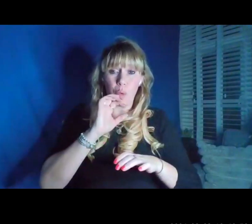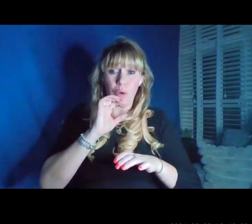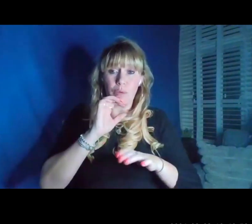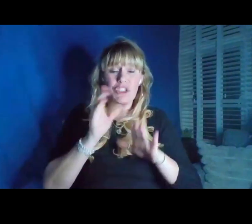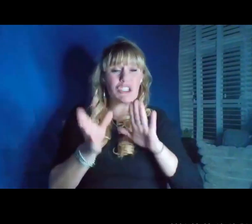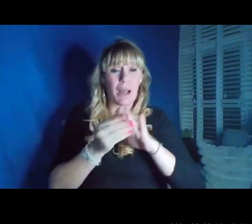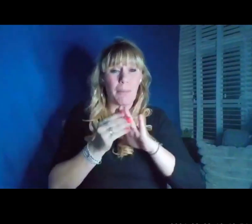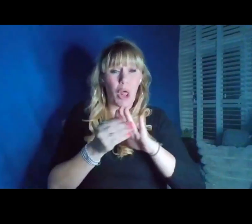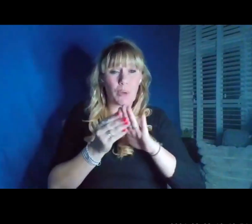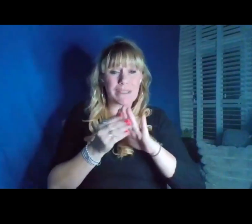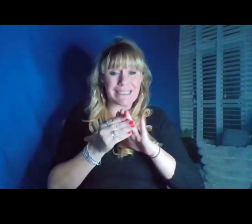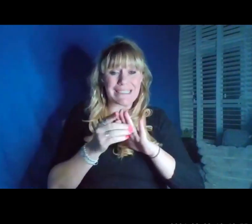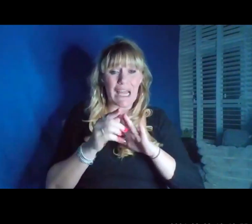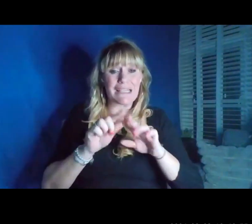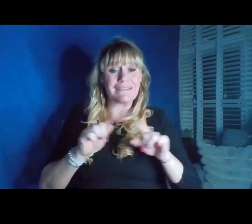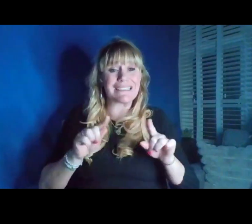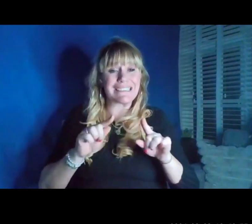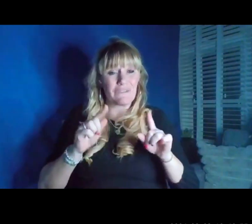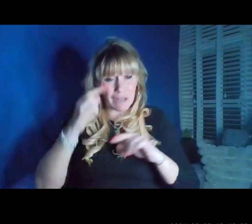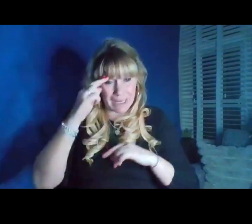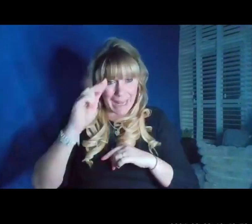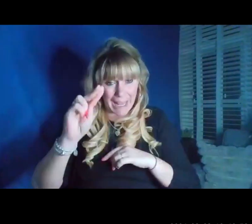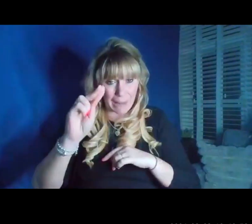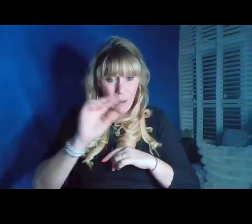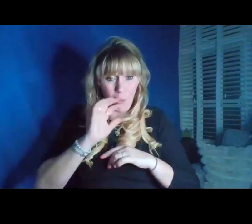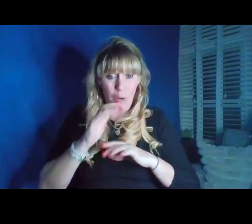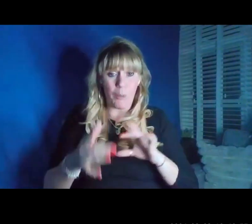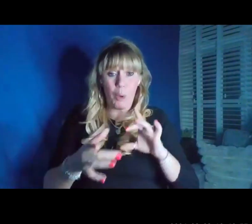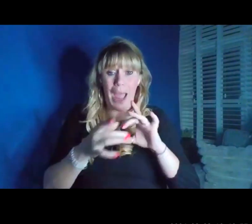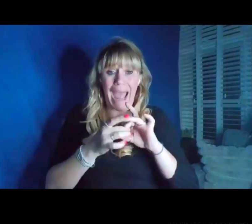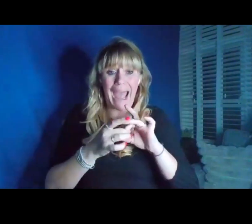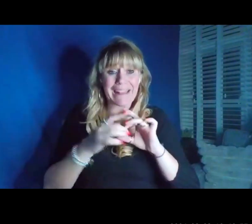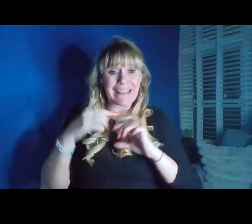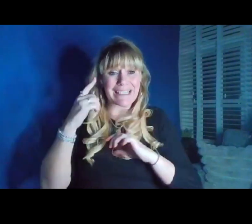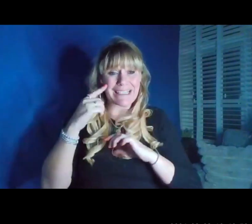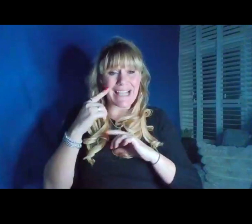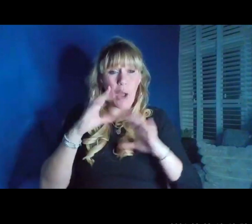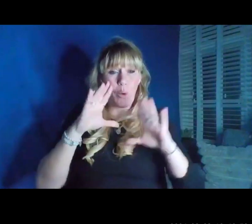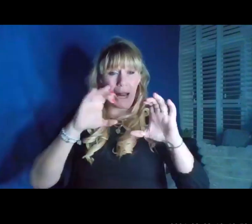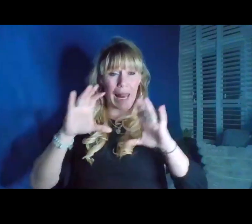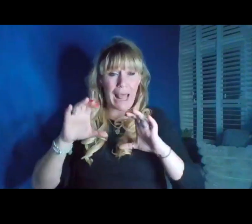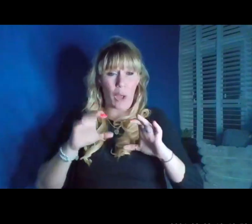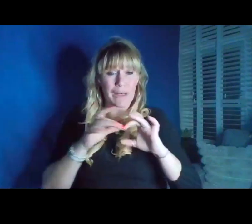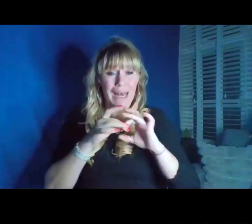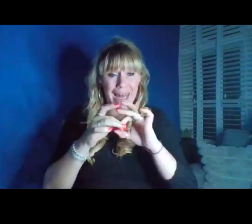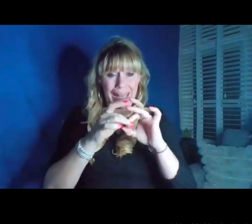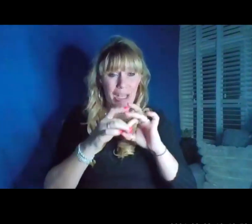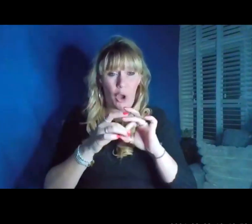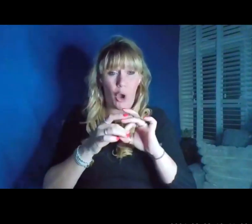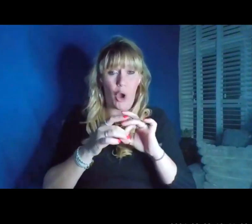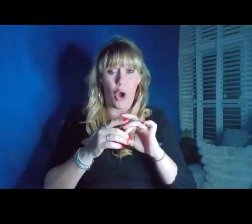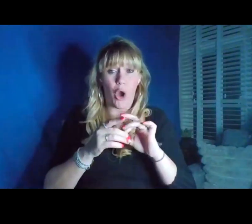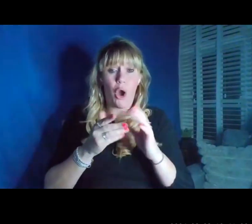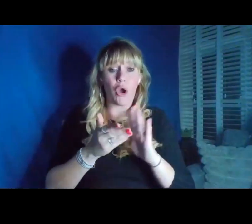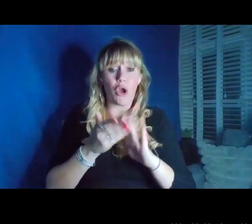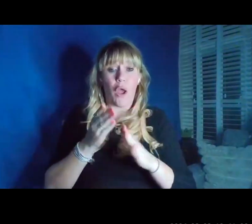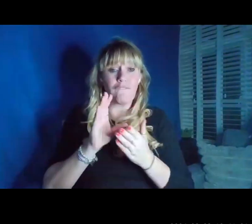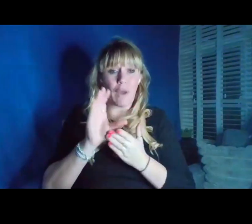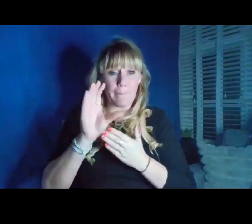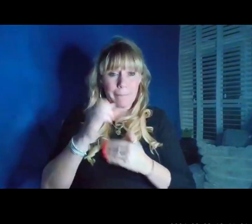We're going to put the SoundCloud link, and the link to the biography on GoFundMe, into the Chat. So introducing, for the last time, Roxana Stroe.